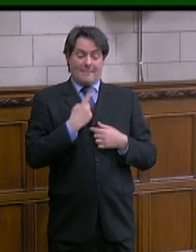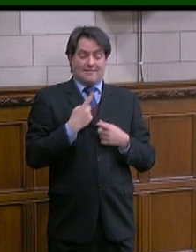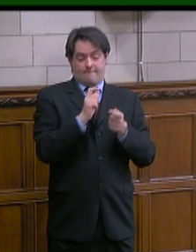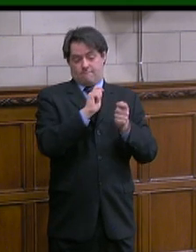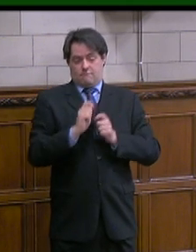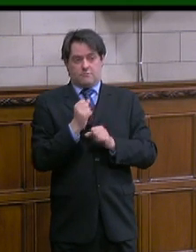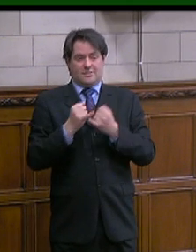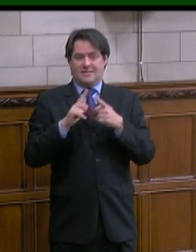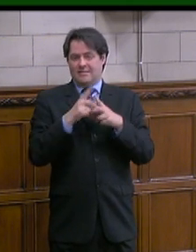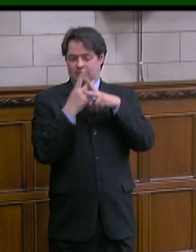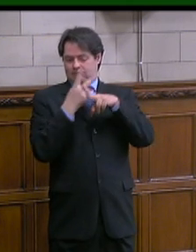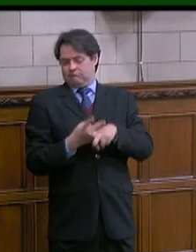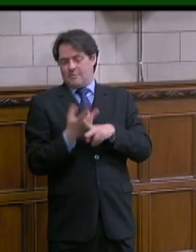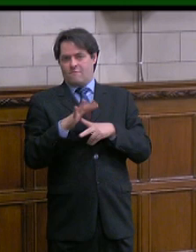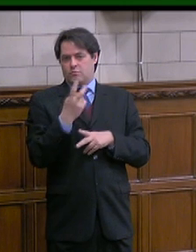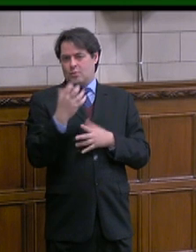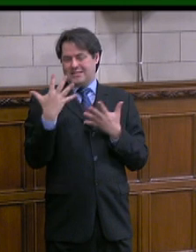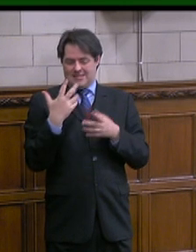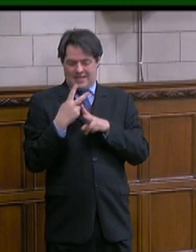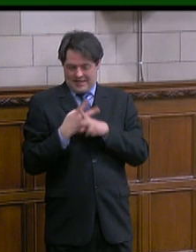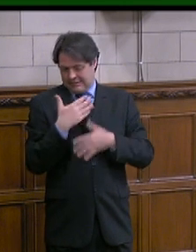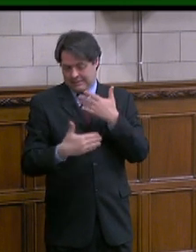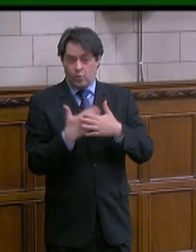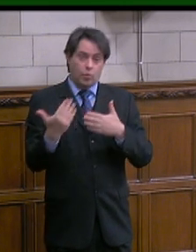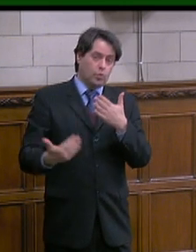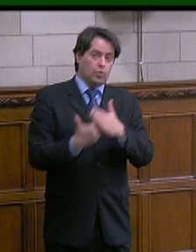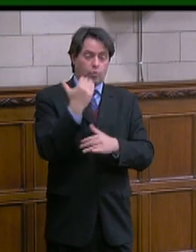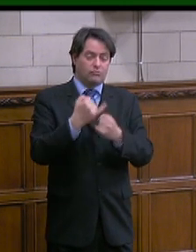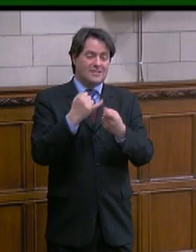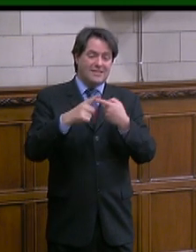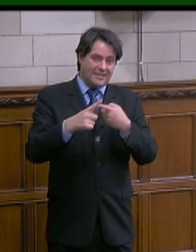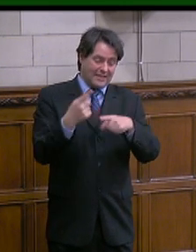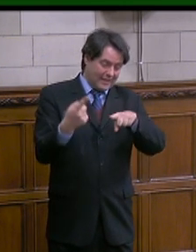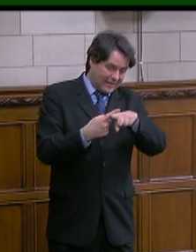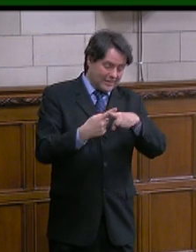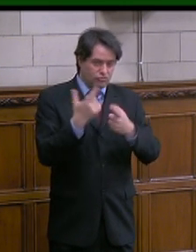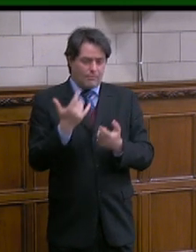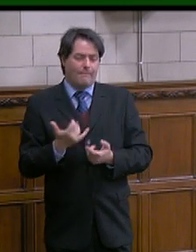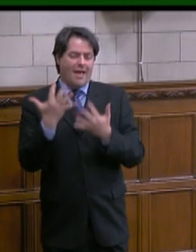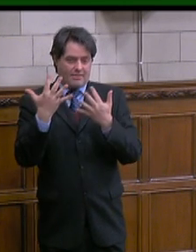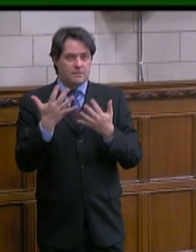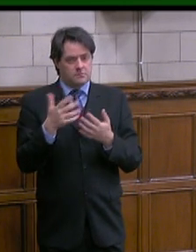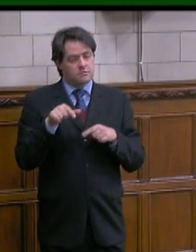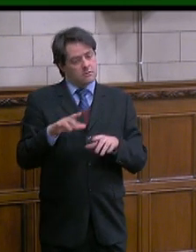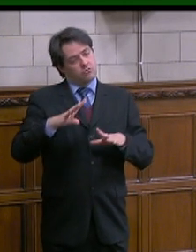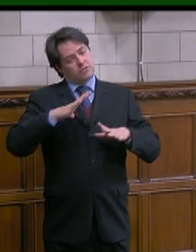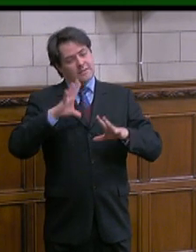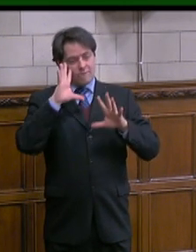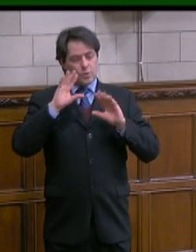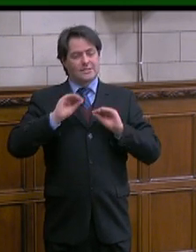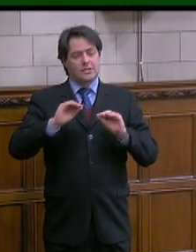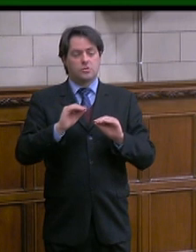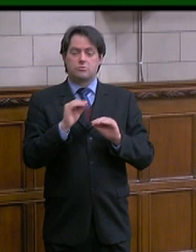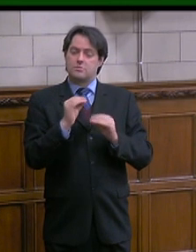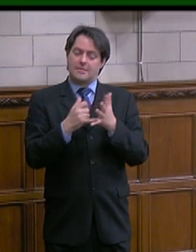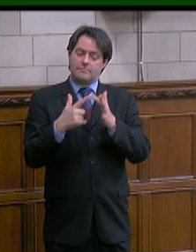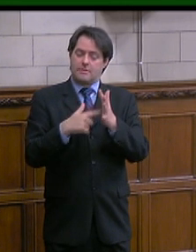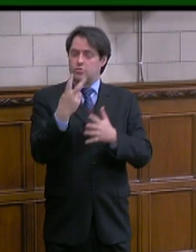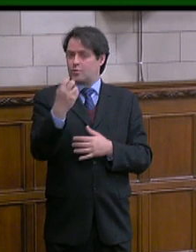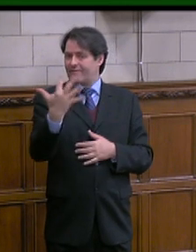The new GCSEs in English and maths were ready for first teaching in September 2015, and